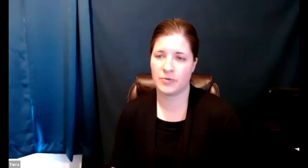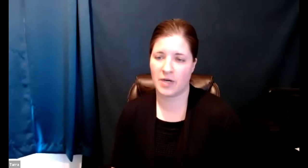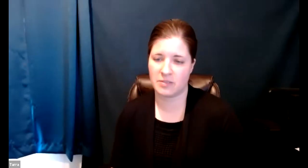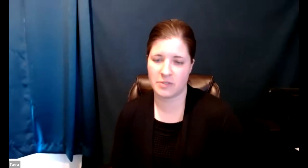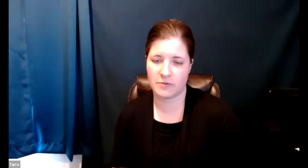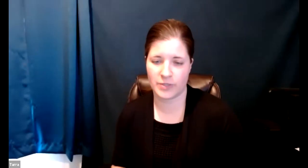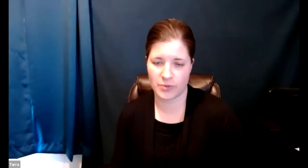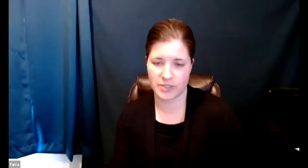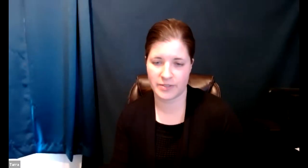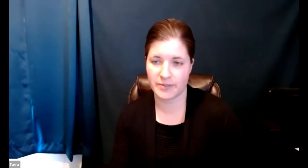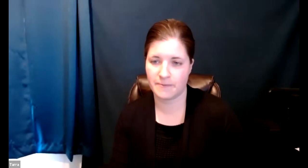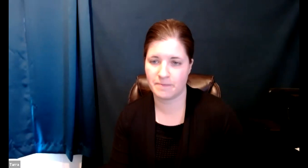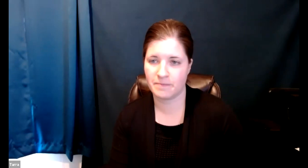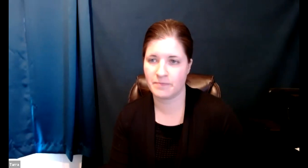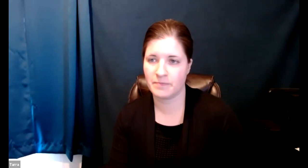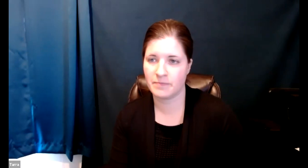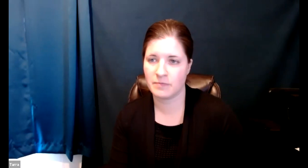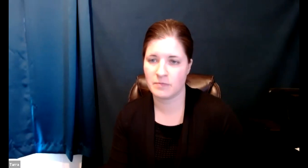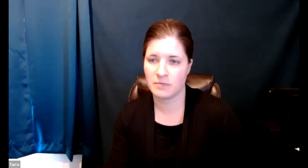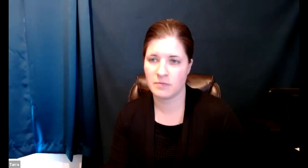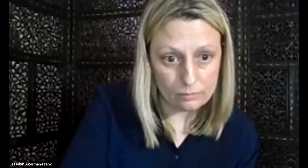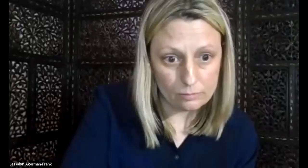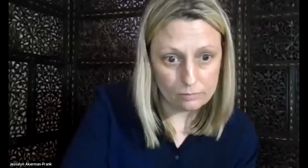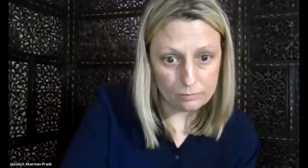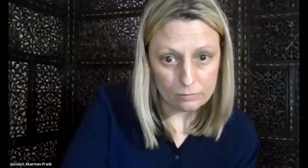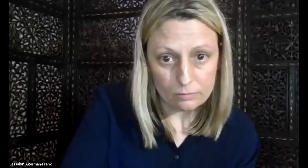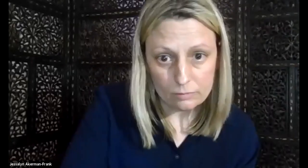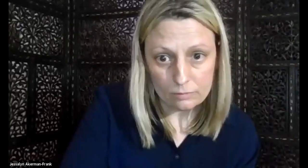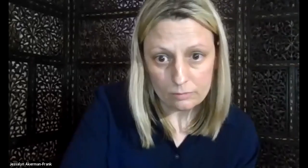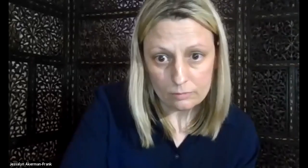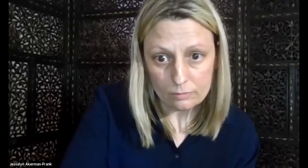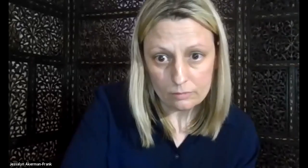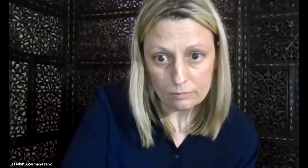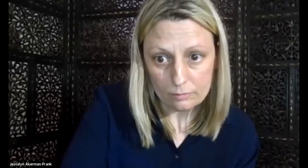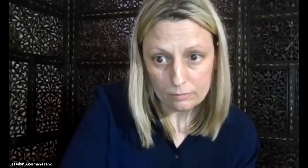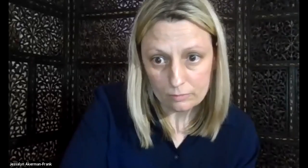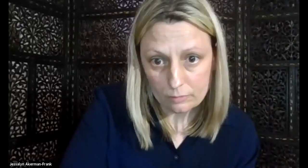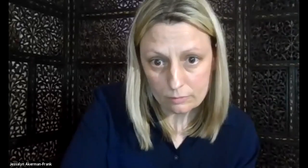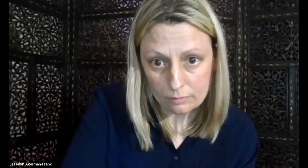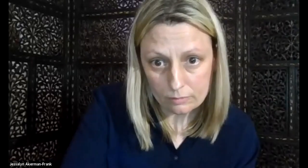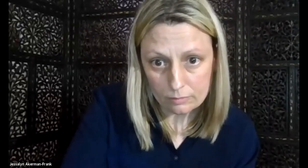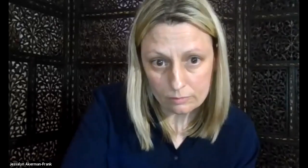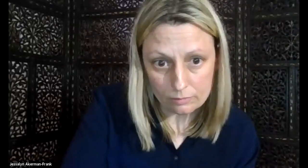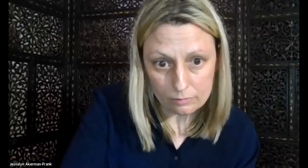Are there any other questions? So if not I'm going to